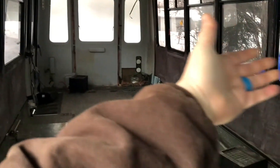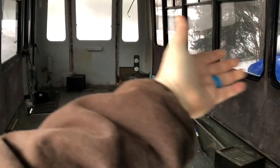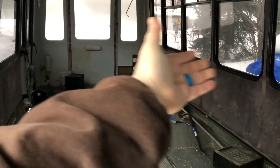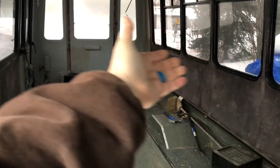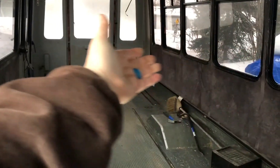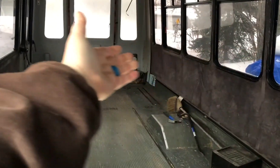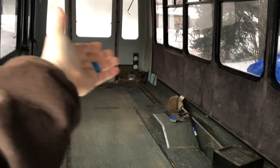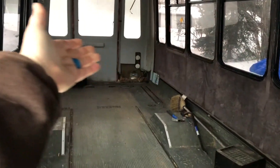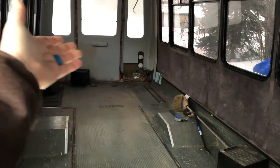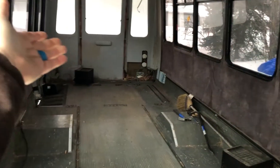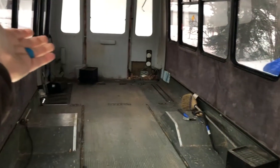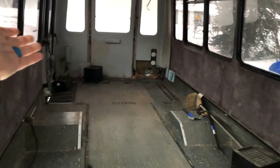ta-da